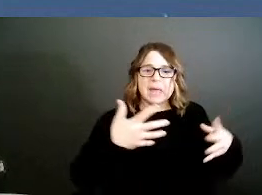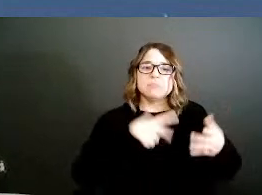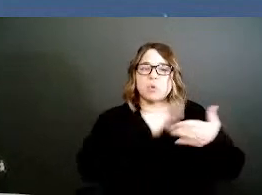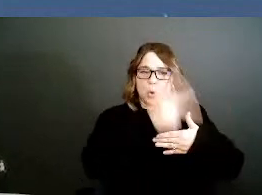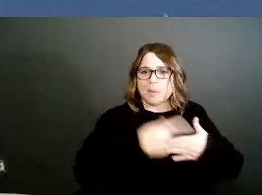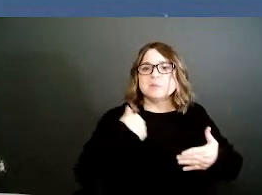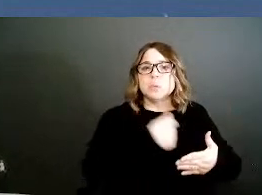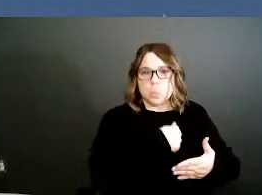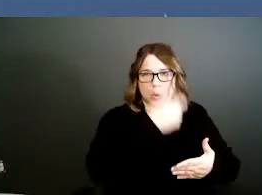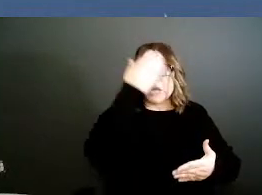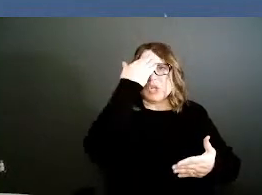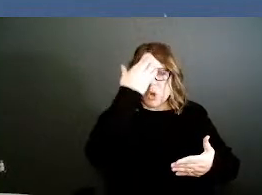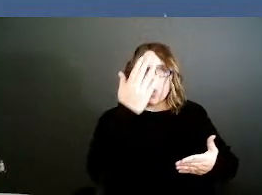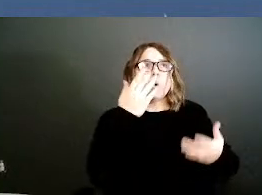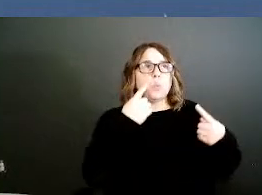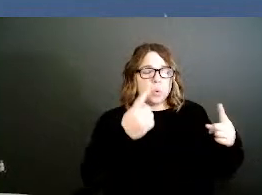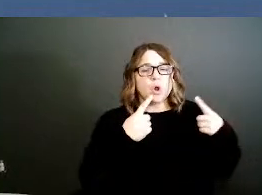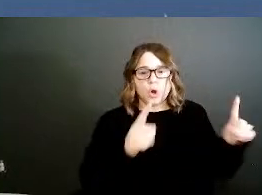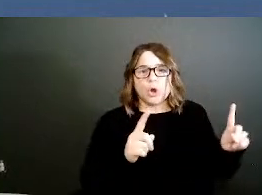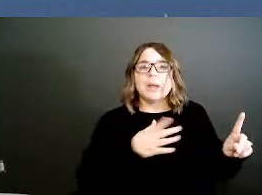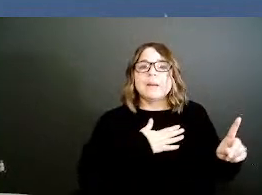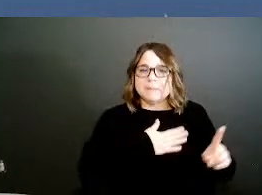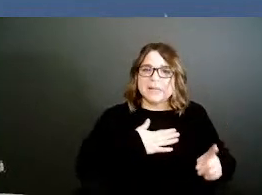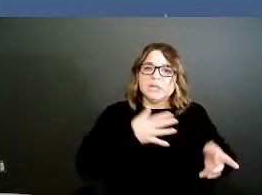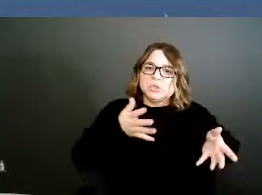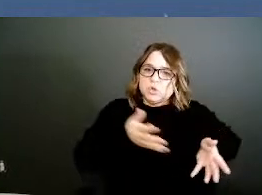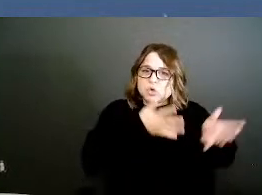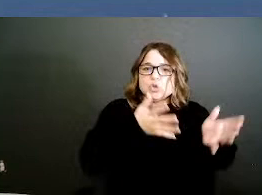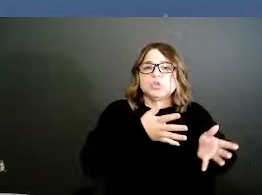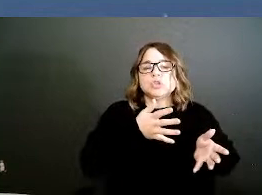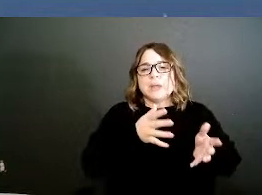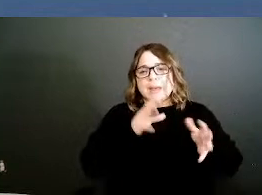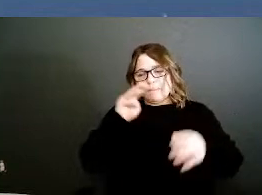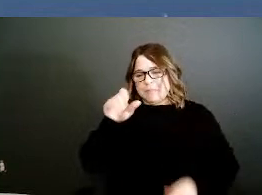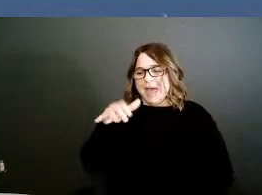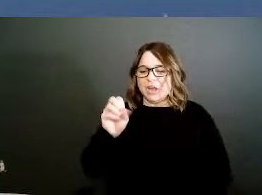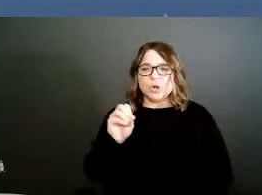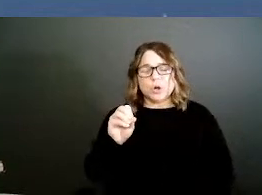PLEASE URGE THE MAYOR TO TAKE OUR SAFETY SERIOUSLY TOO AND PRESENT A PLAN TO FULLY FUND AND